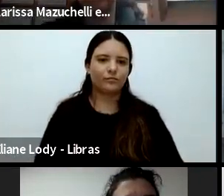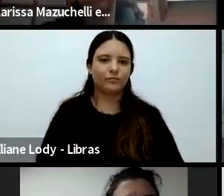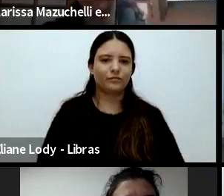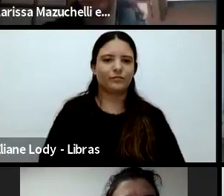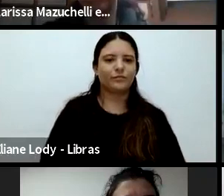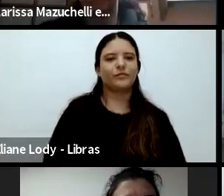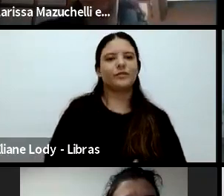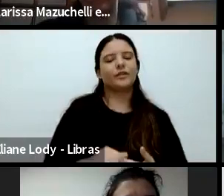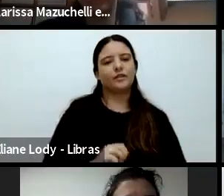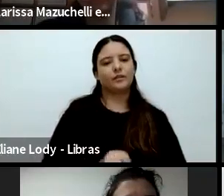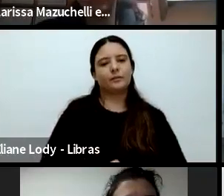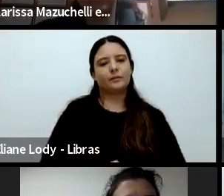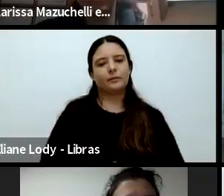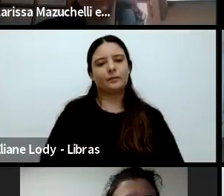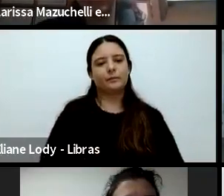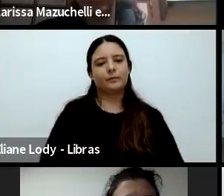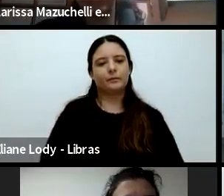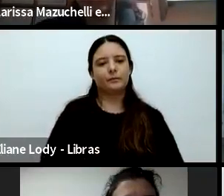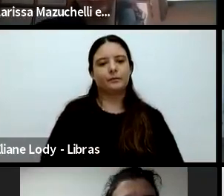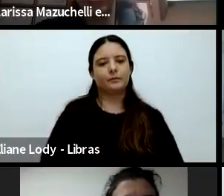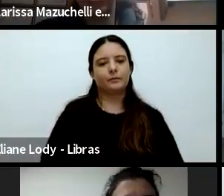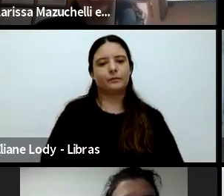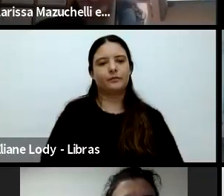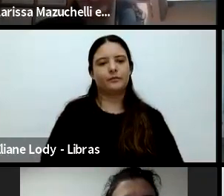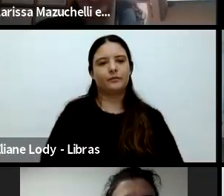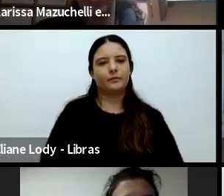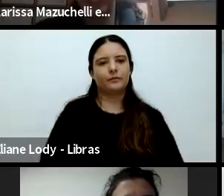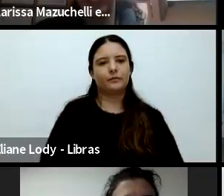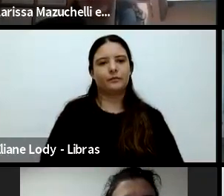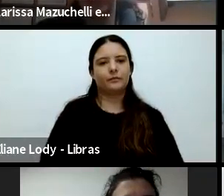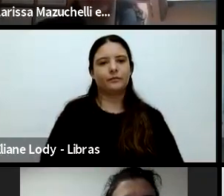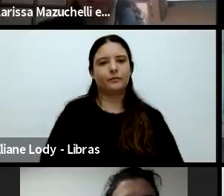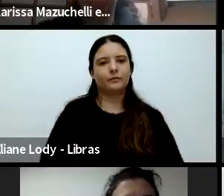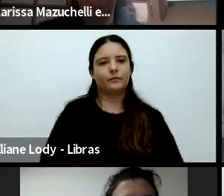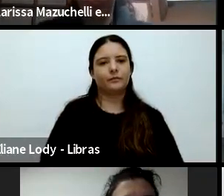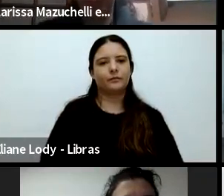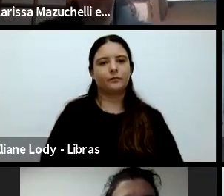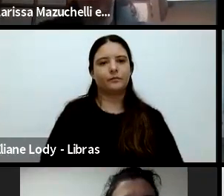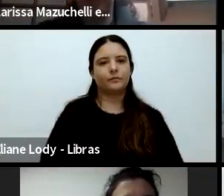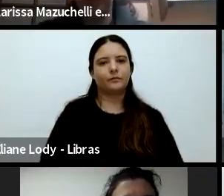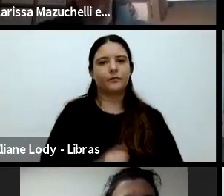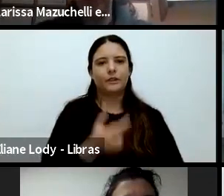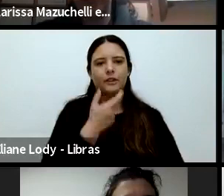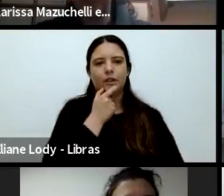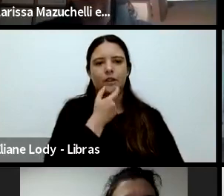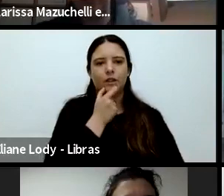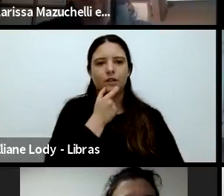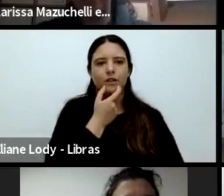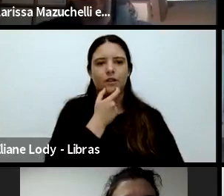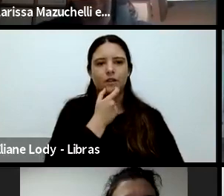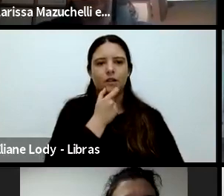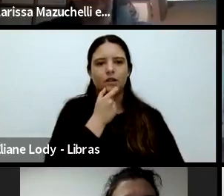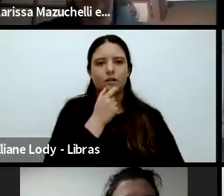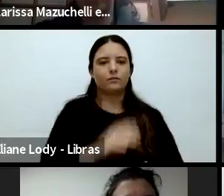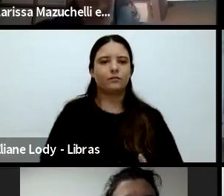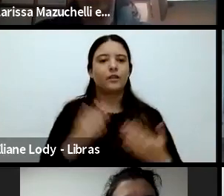So I know I noticed So I know I noticed for getting on to the end of the session. know and I just saw that yes. Trump